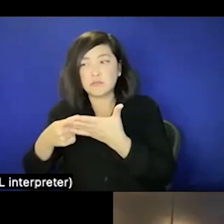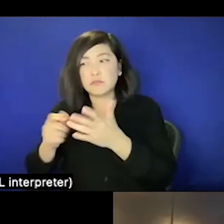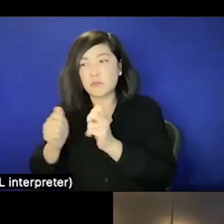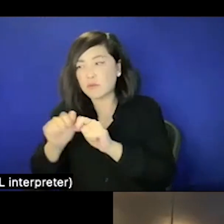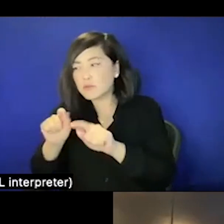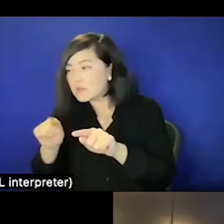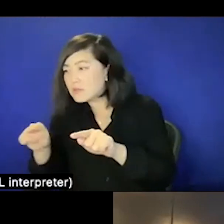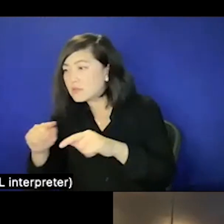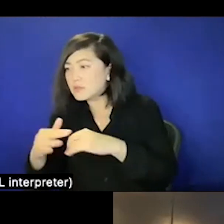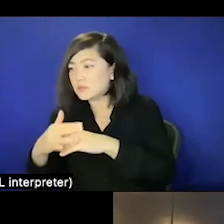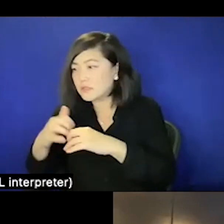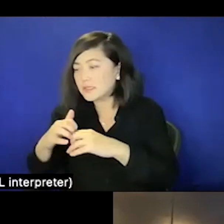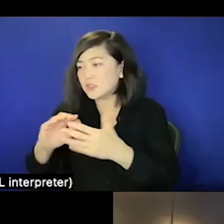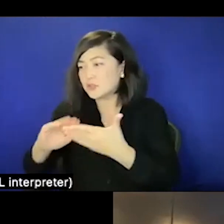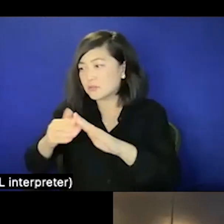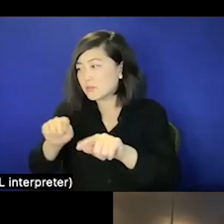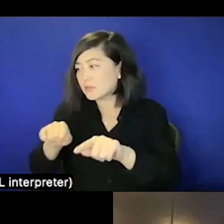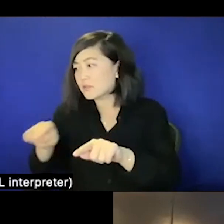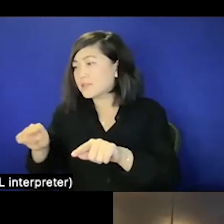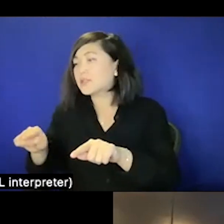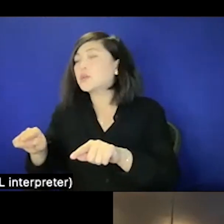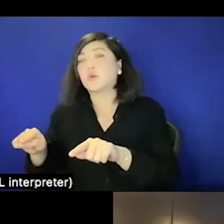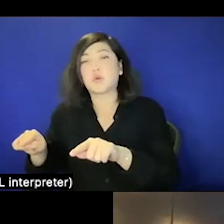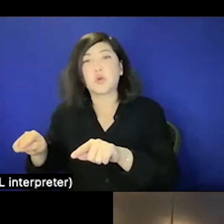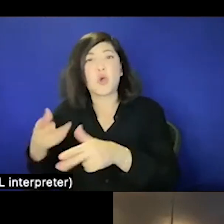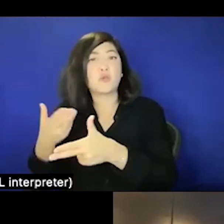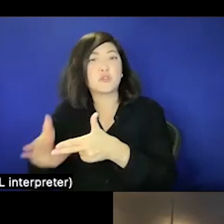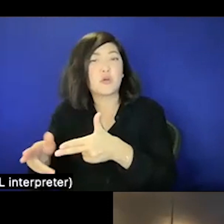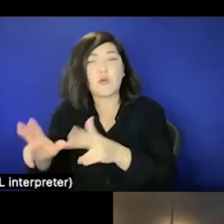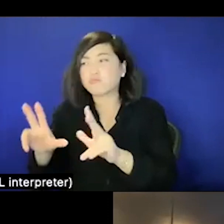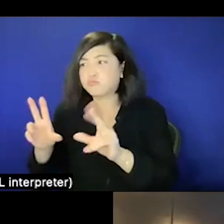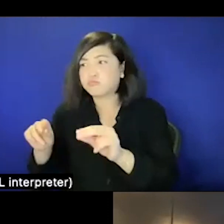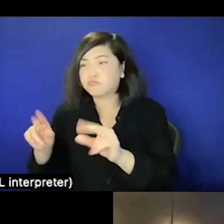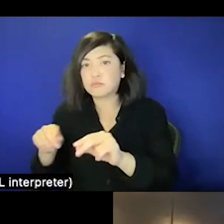recognise that it's a long-term effort, but you really started by trying to listen and